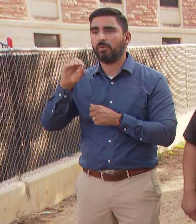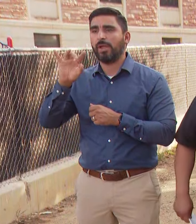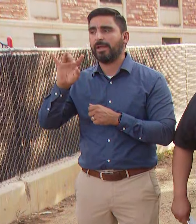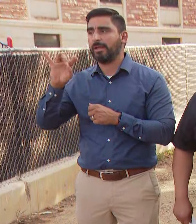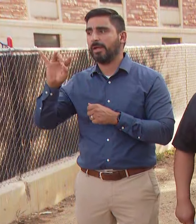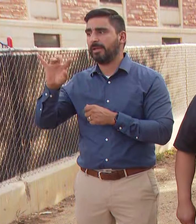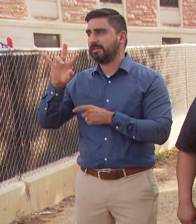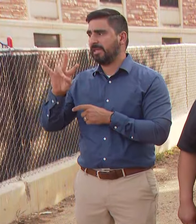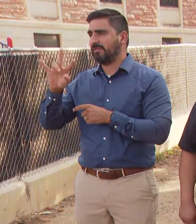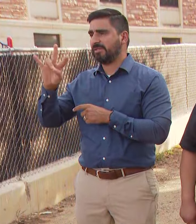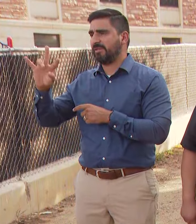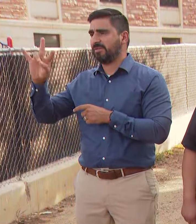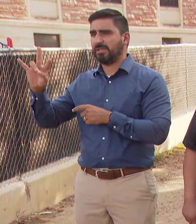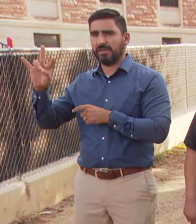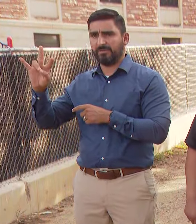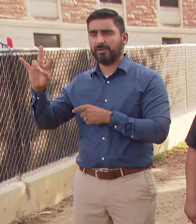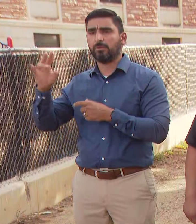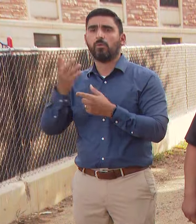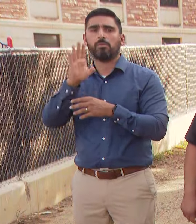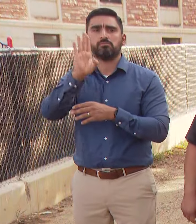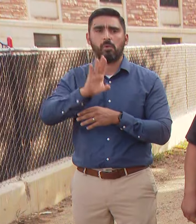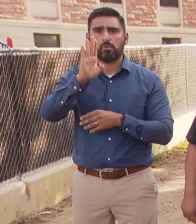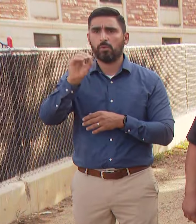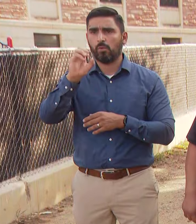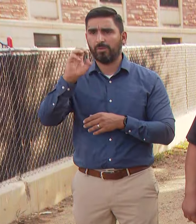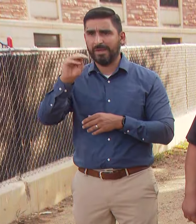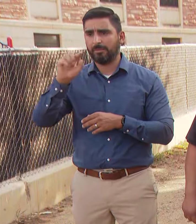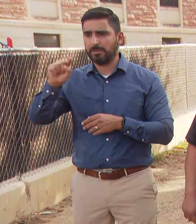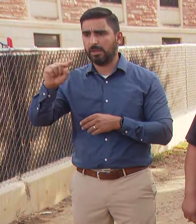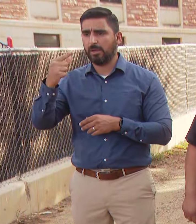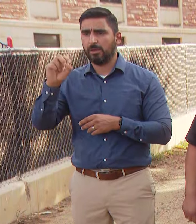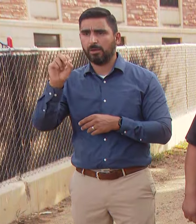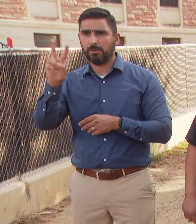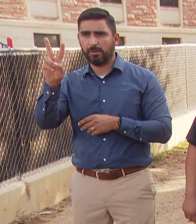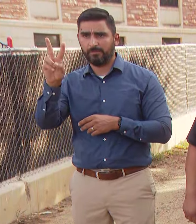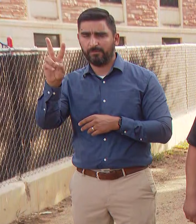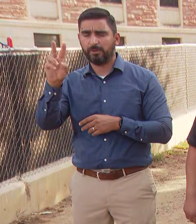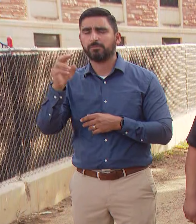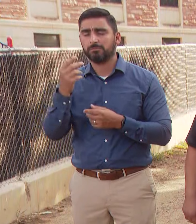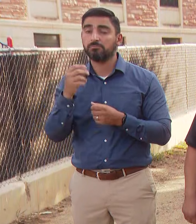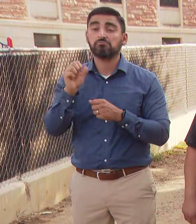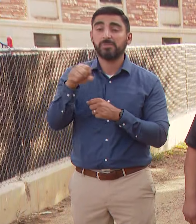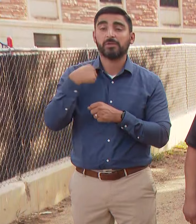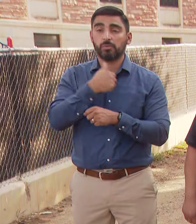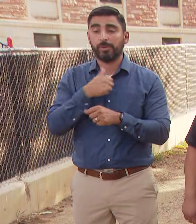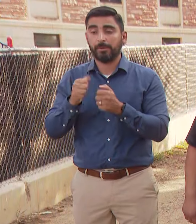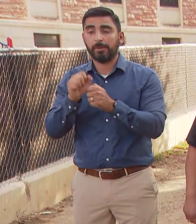We're pushing everybody to Boulder odm.gov, even though we've been messaging information out on the Stone Canyon fire.